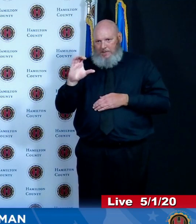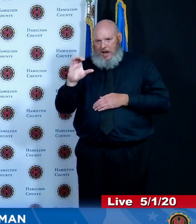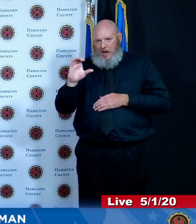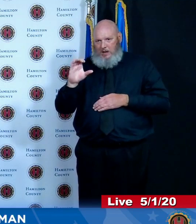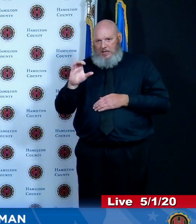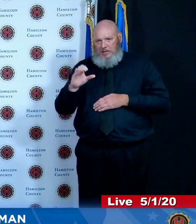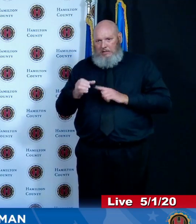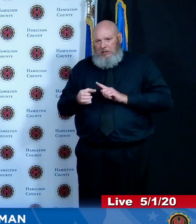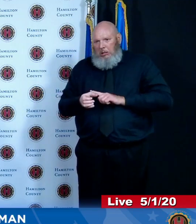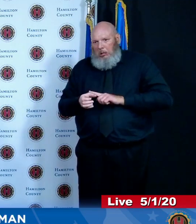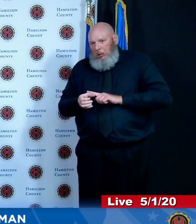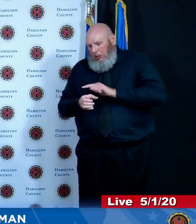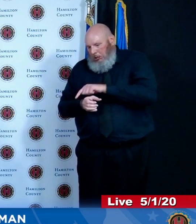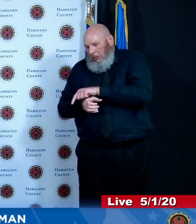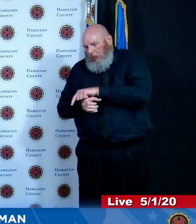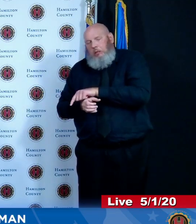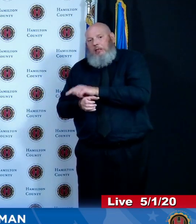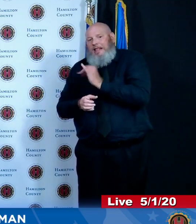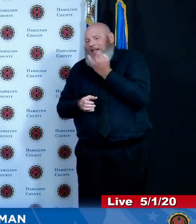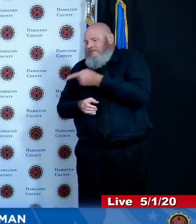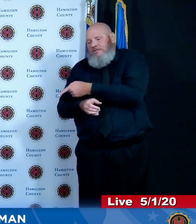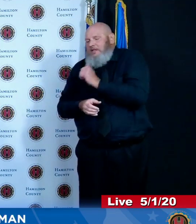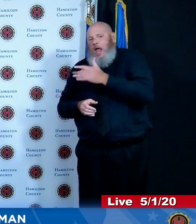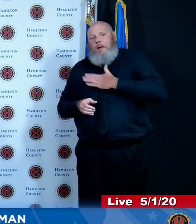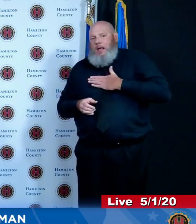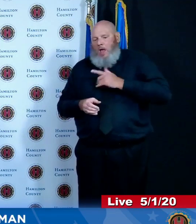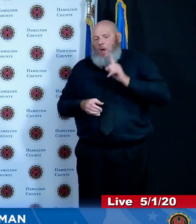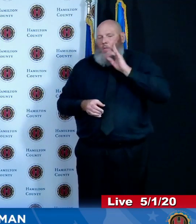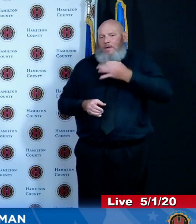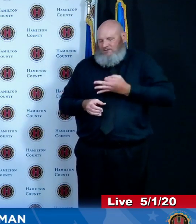free to not spend much time researching the correct Health Department we'll